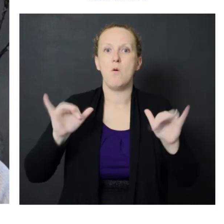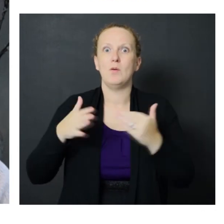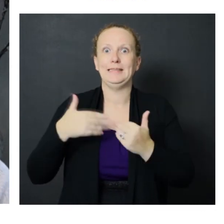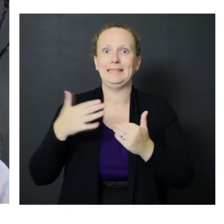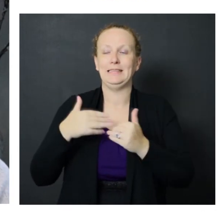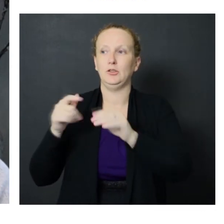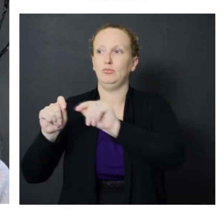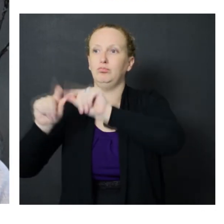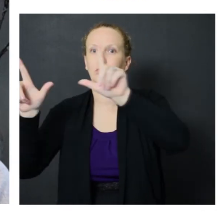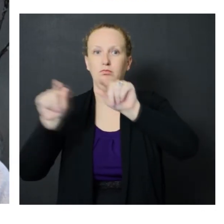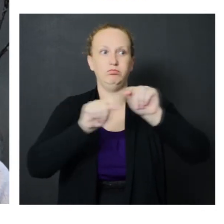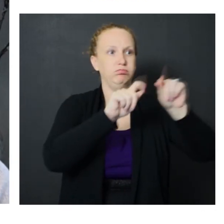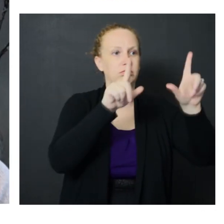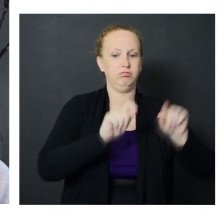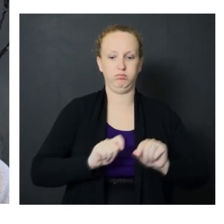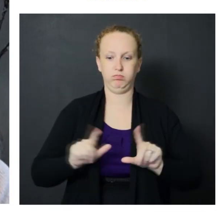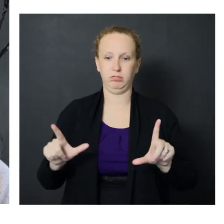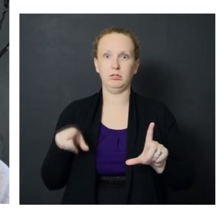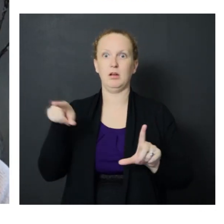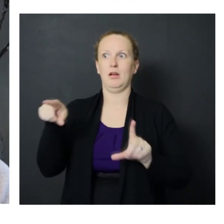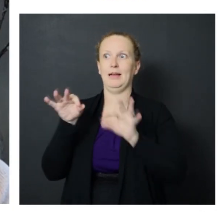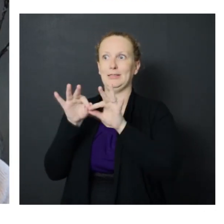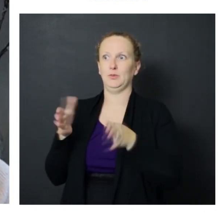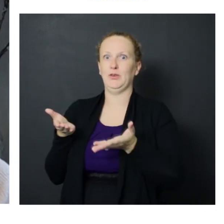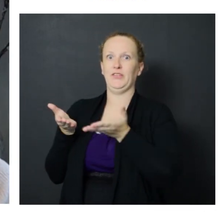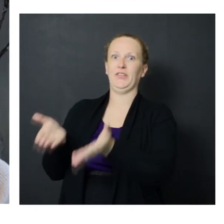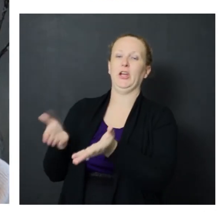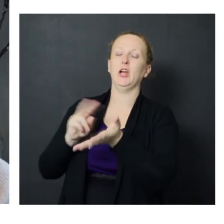Uh, and that's why I think we have a brighter future.